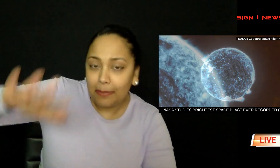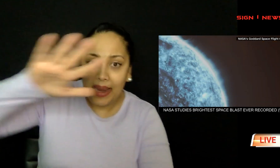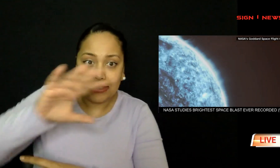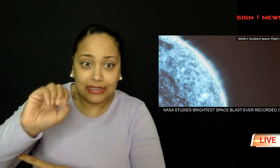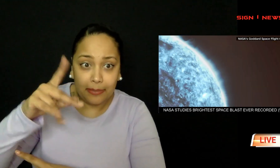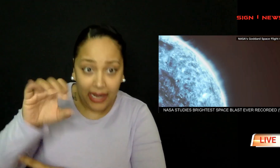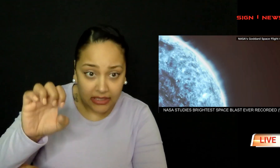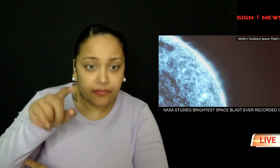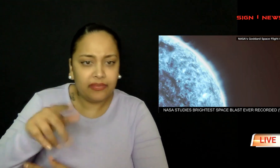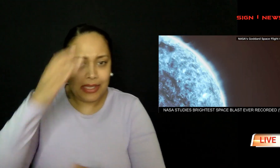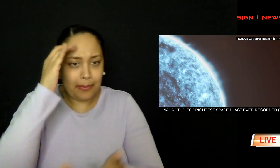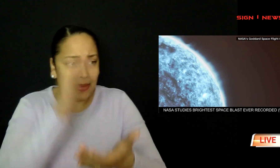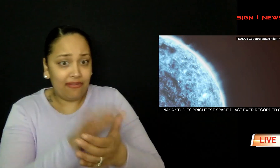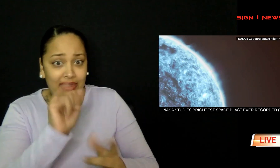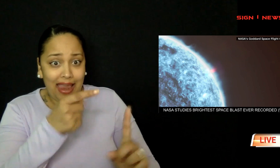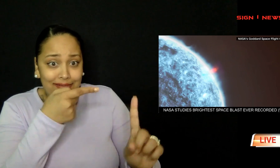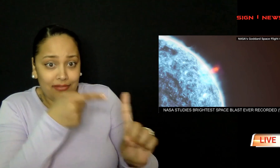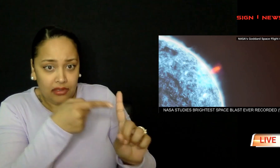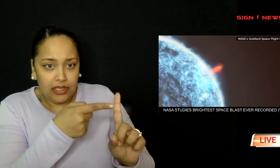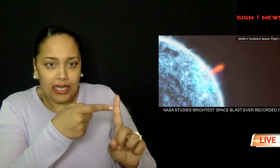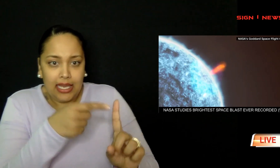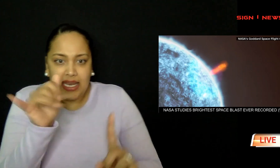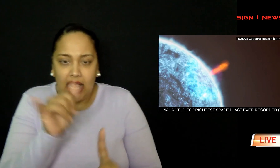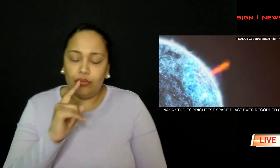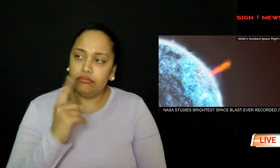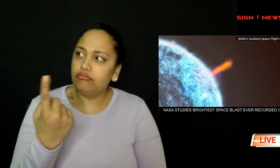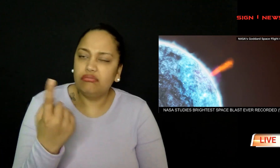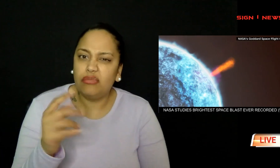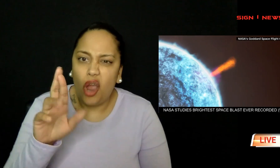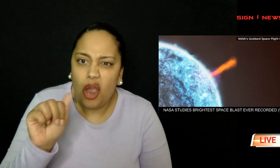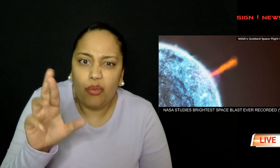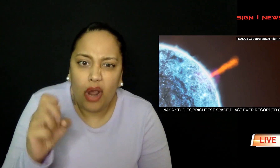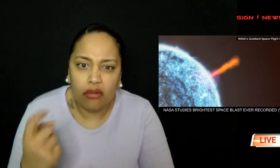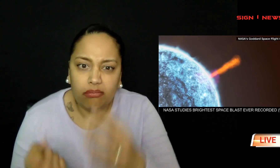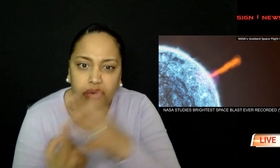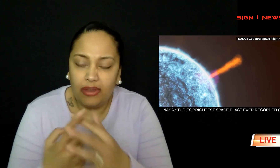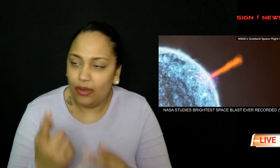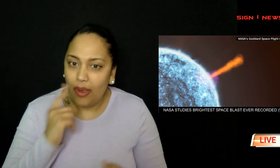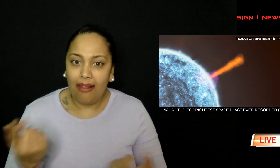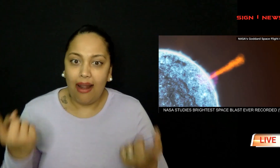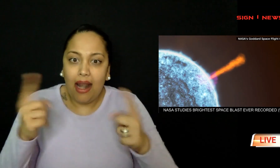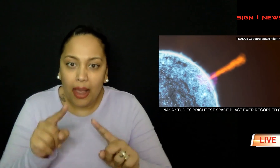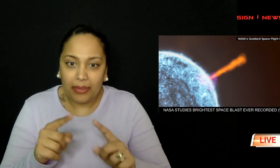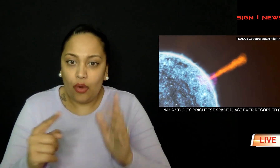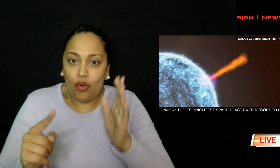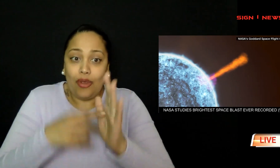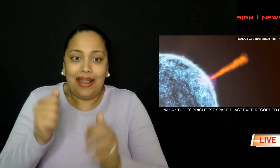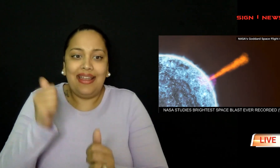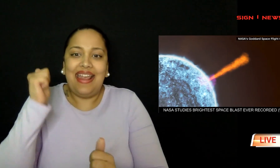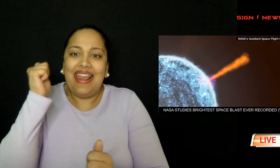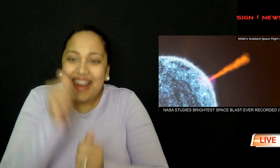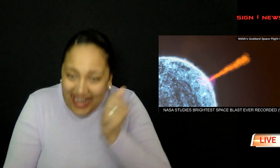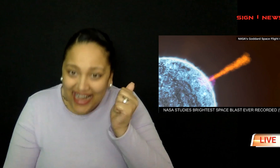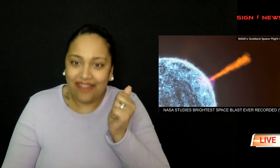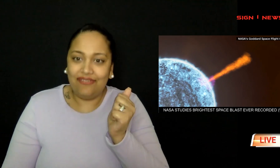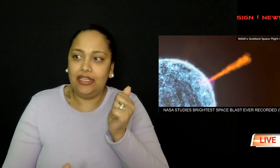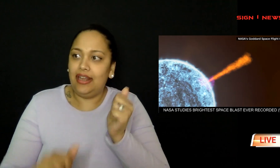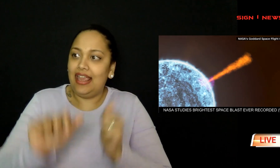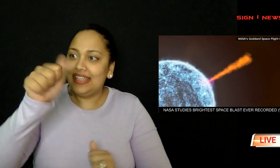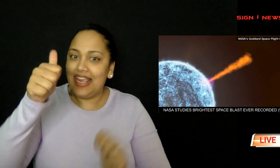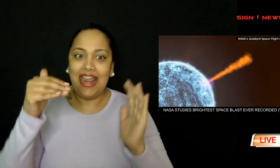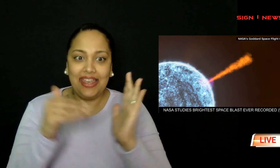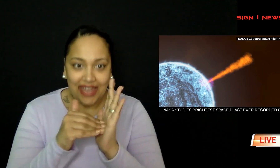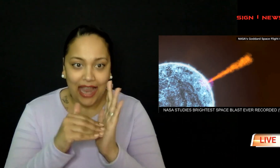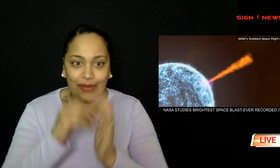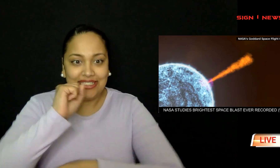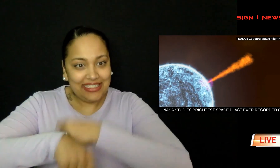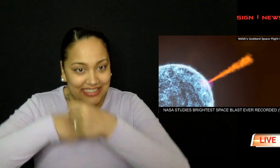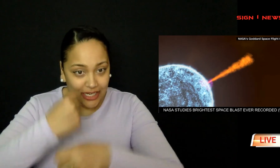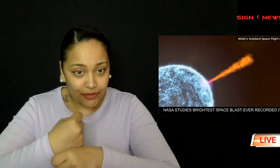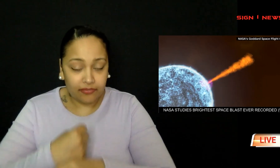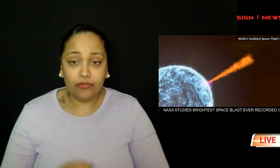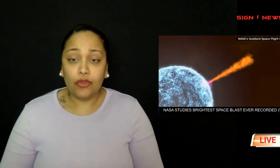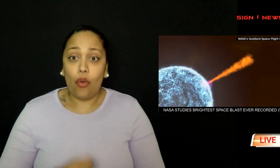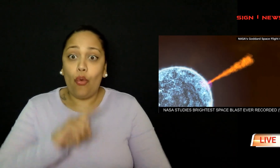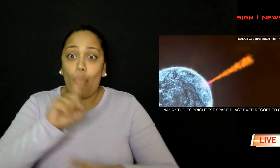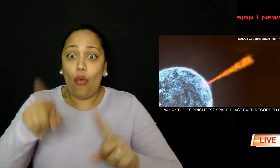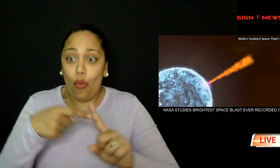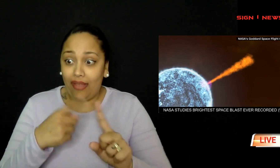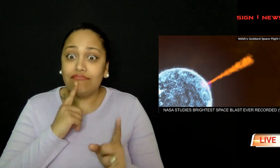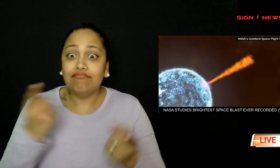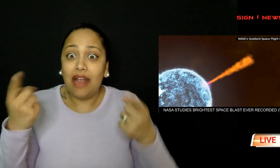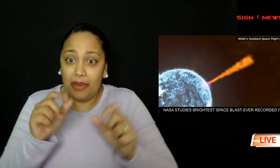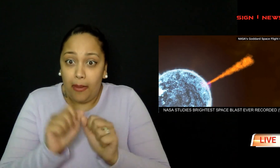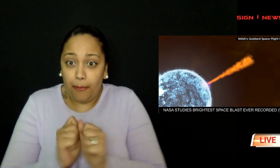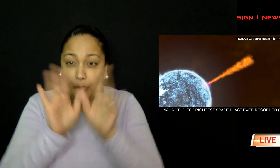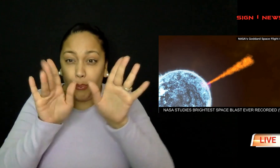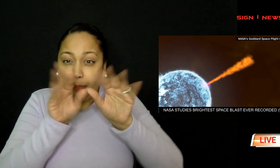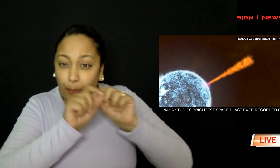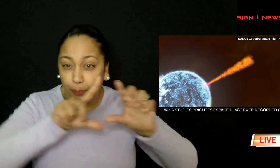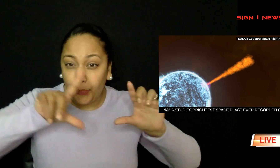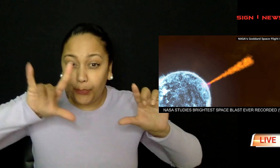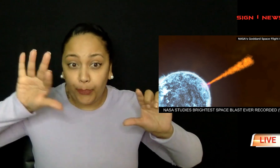a GammaRay blast like this one is so rare it only happens once in every 10,000 years